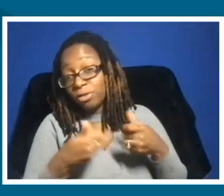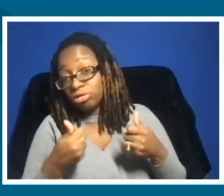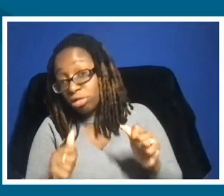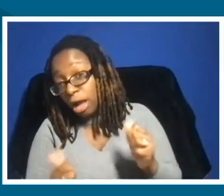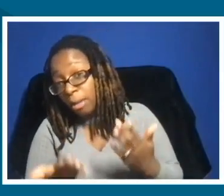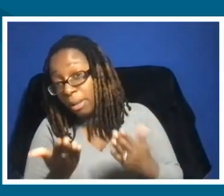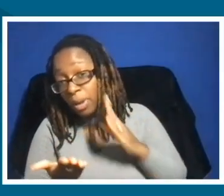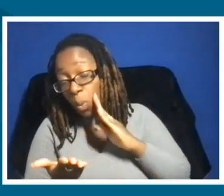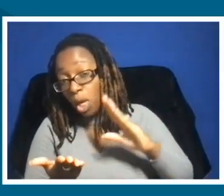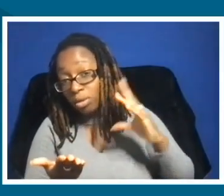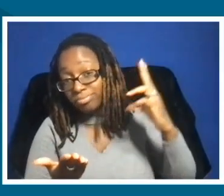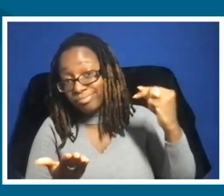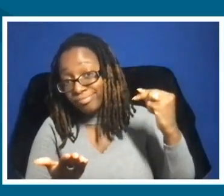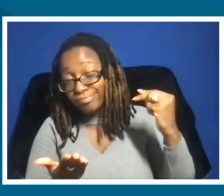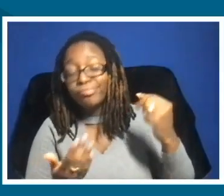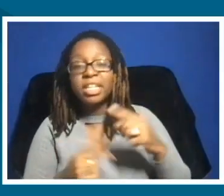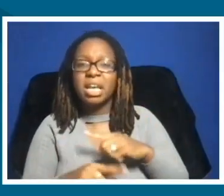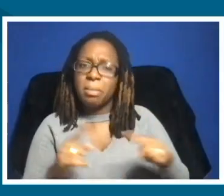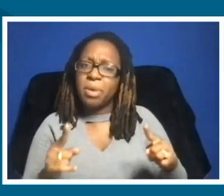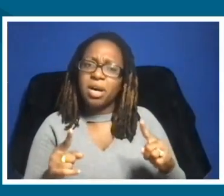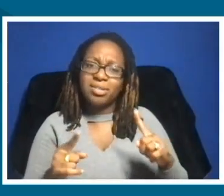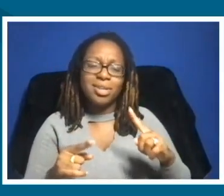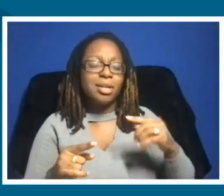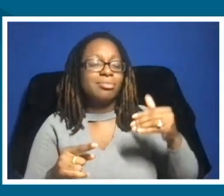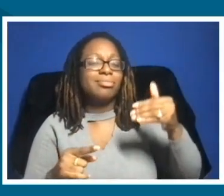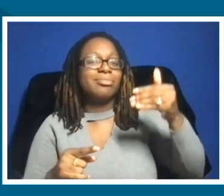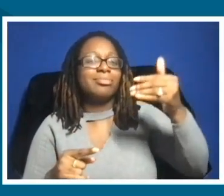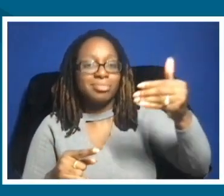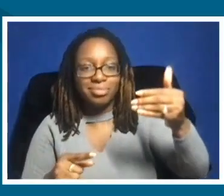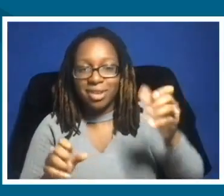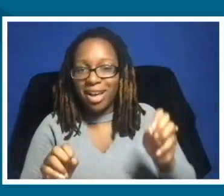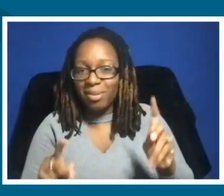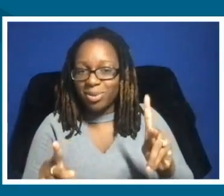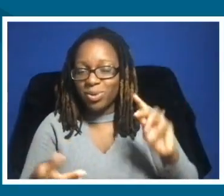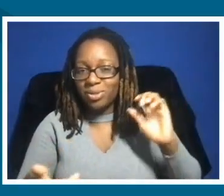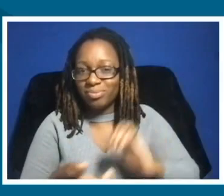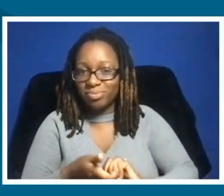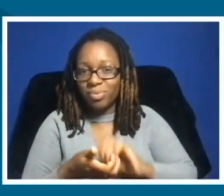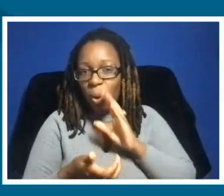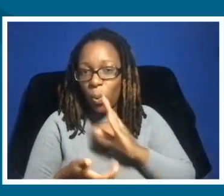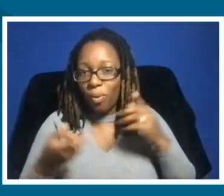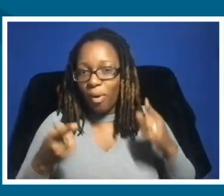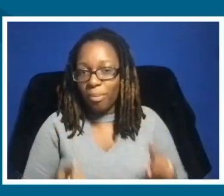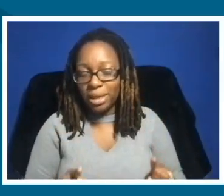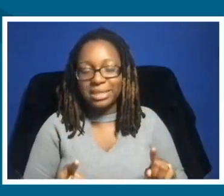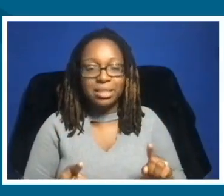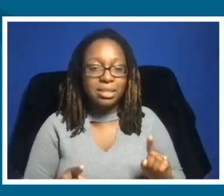align right away but eventually the opportunity to work together could emerge